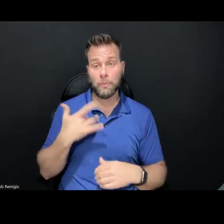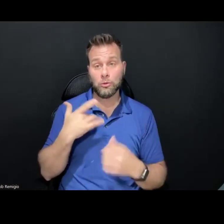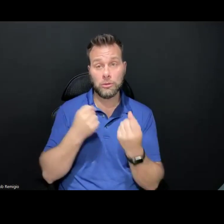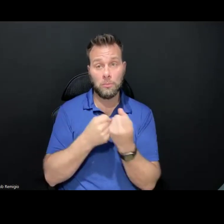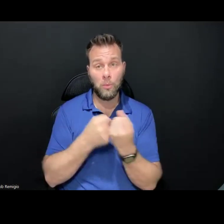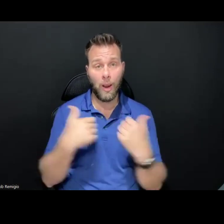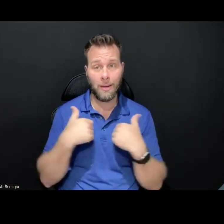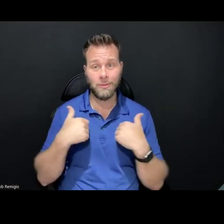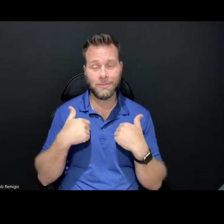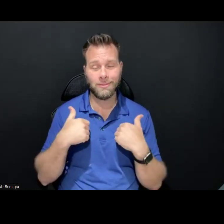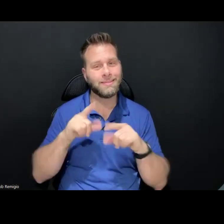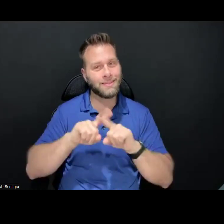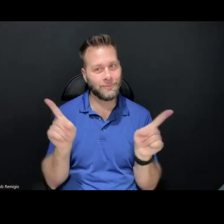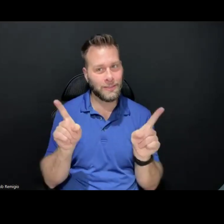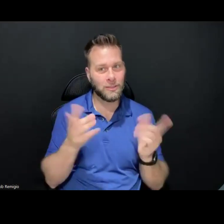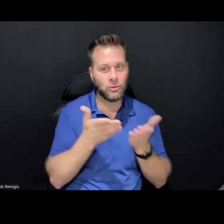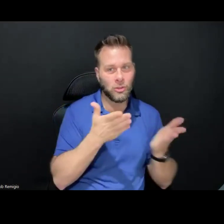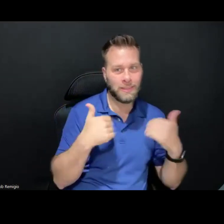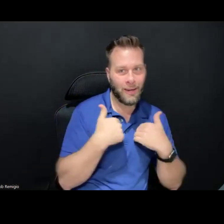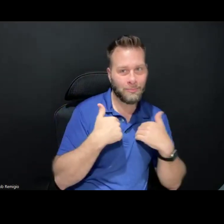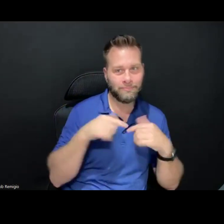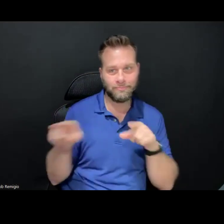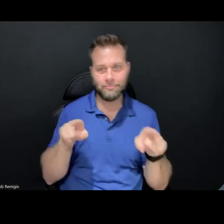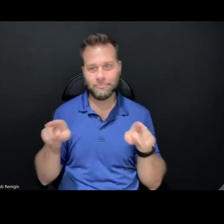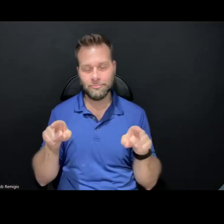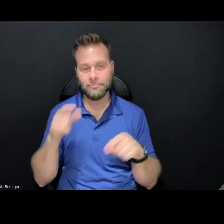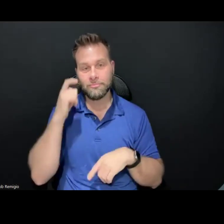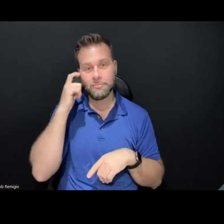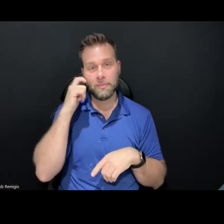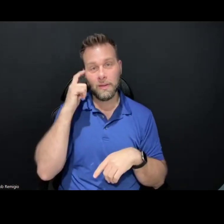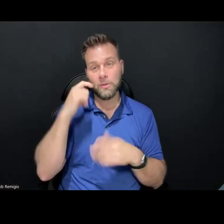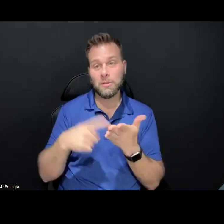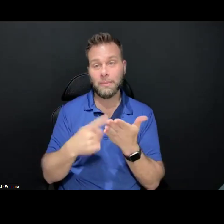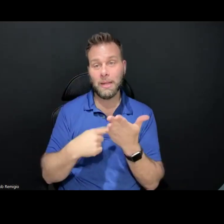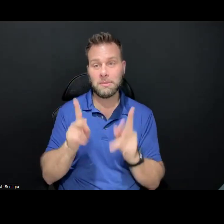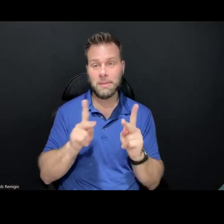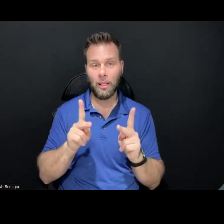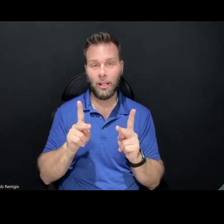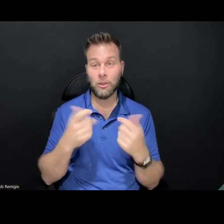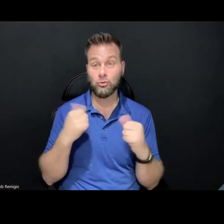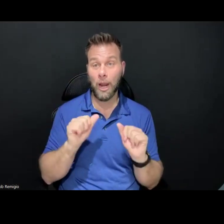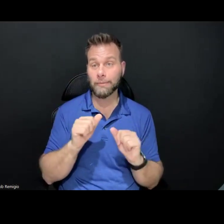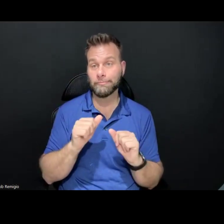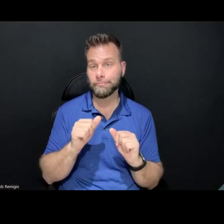certainly, Emotional Support Animals and people not realizing those are different than Service Sometimes people are trying to